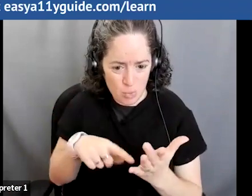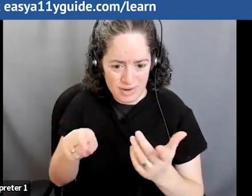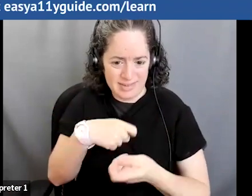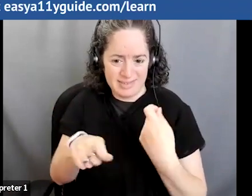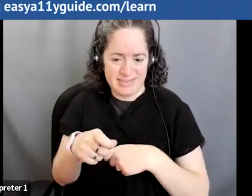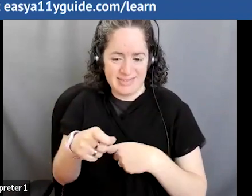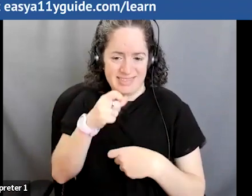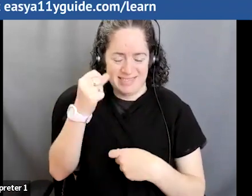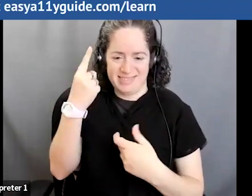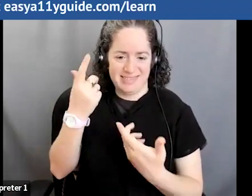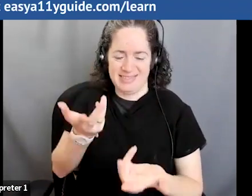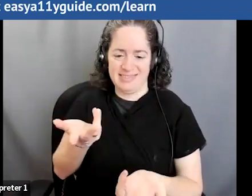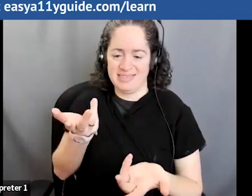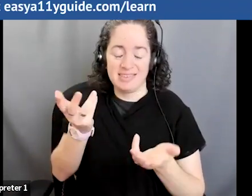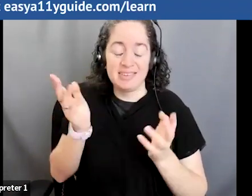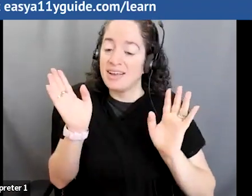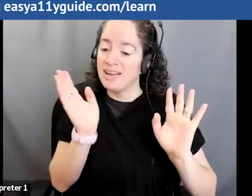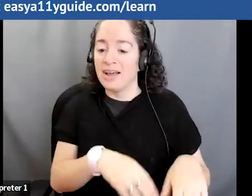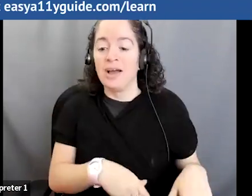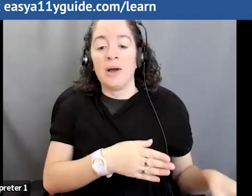We are going over to the spreadsheet now.